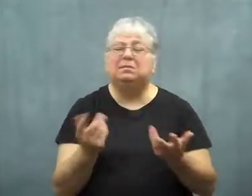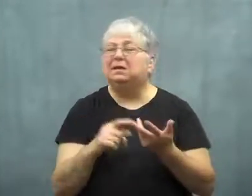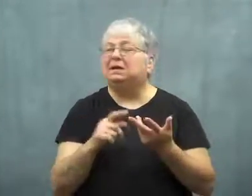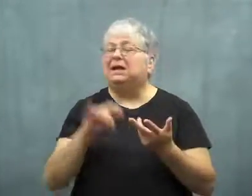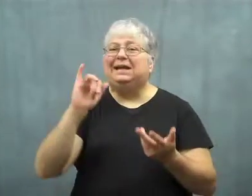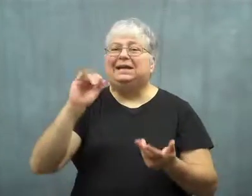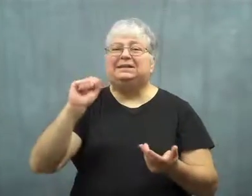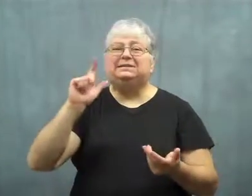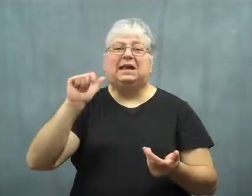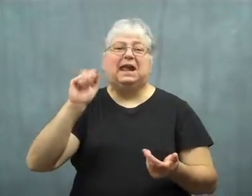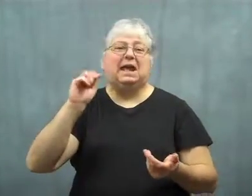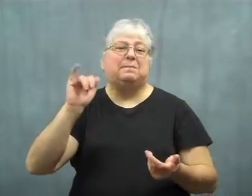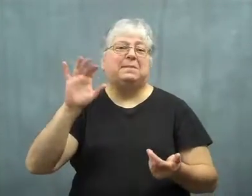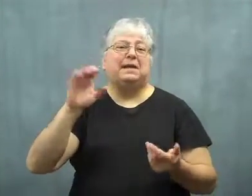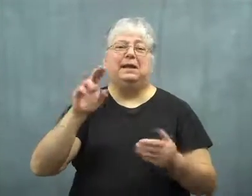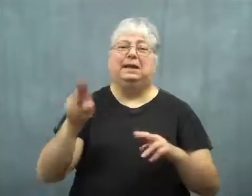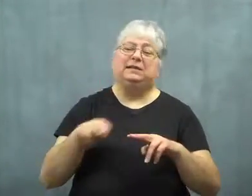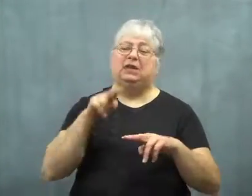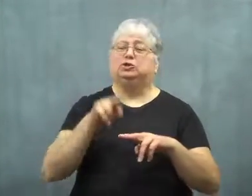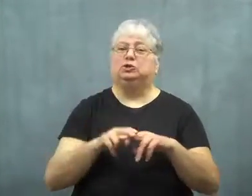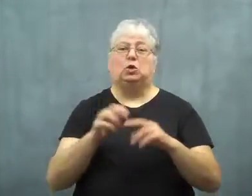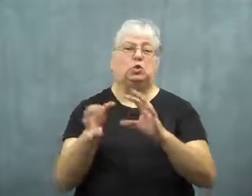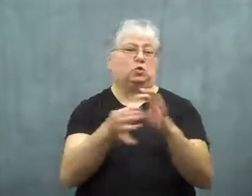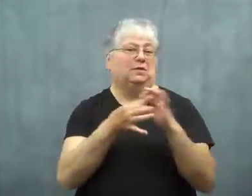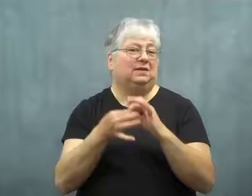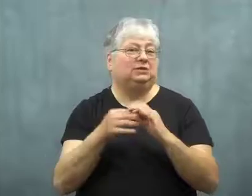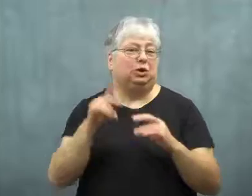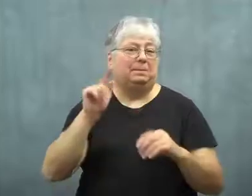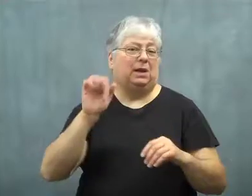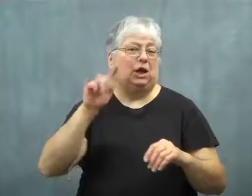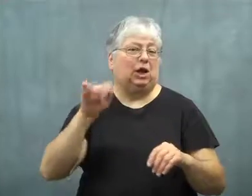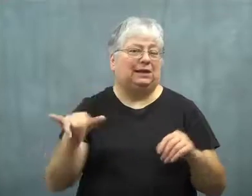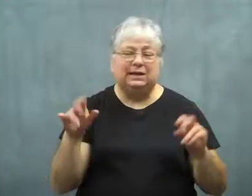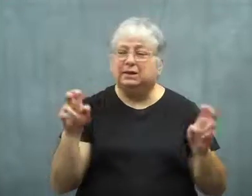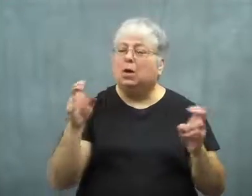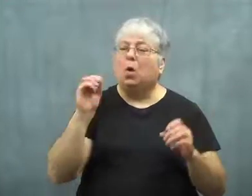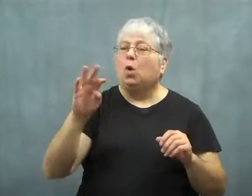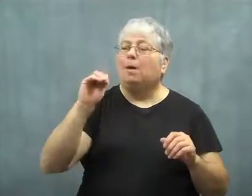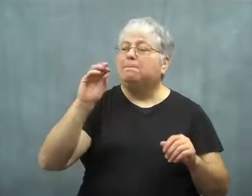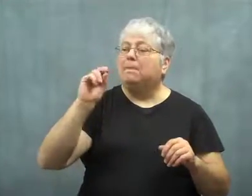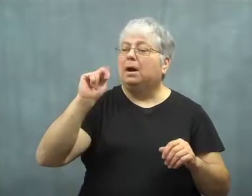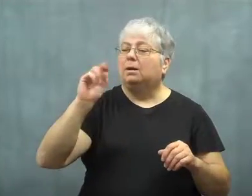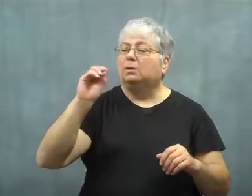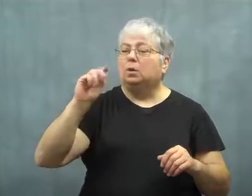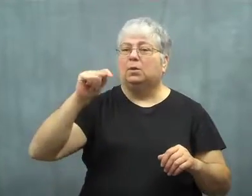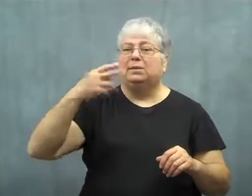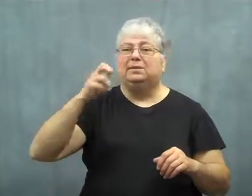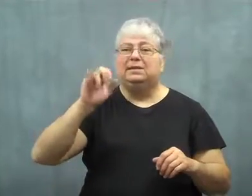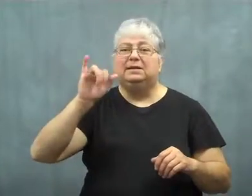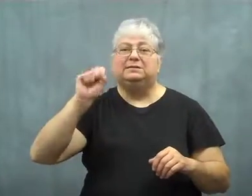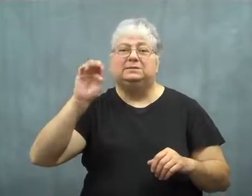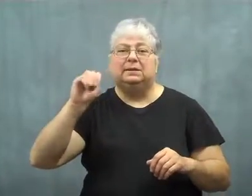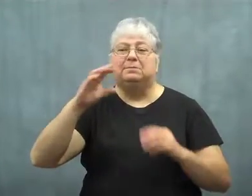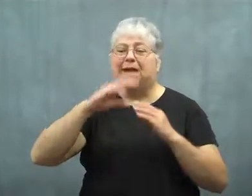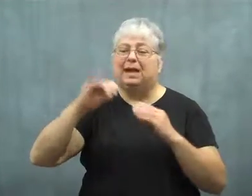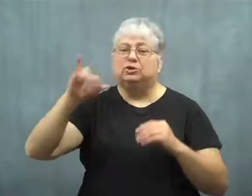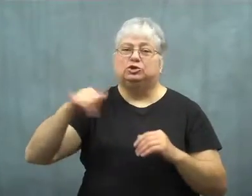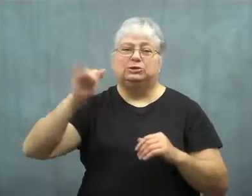"Islamic National Unification Party" or